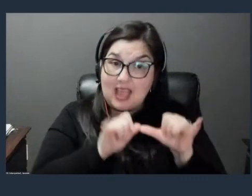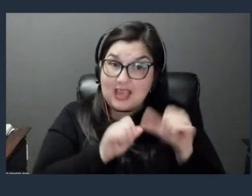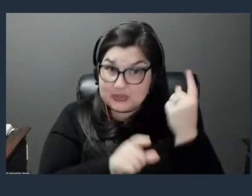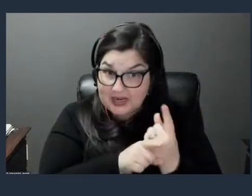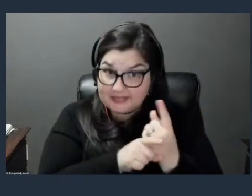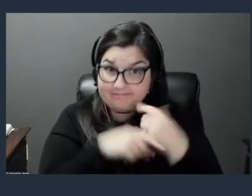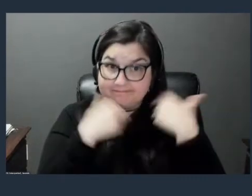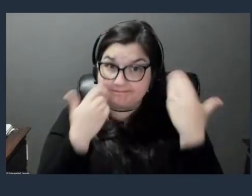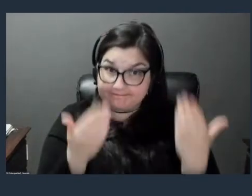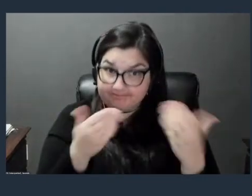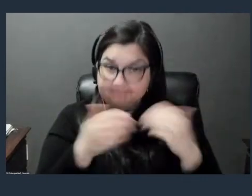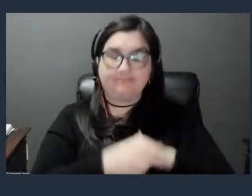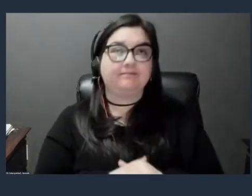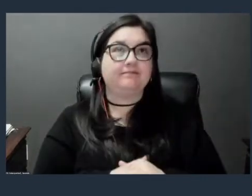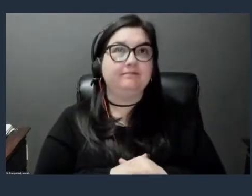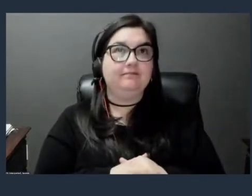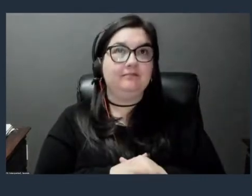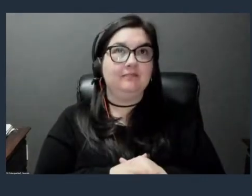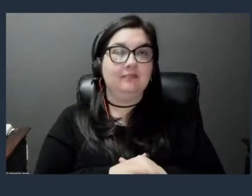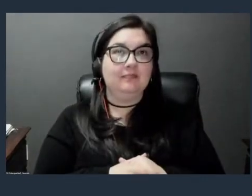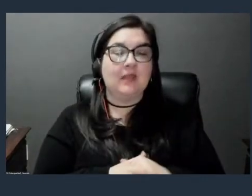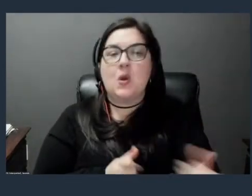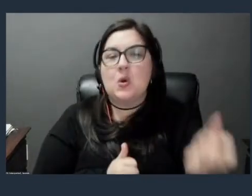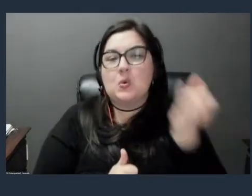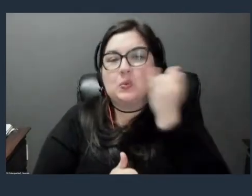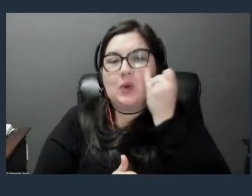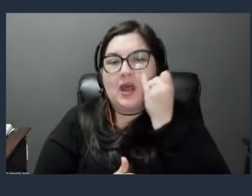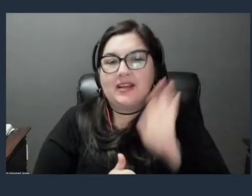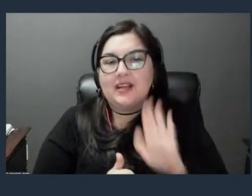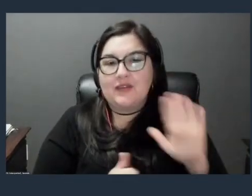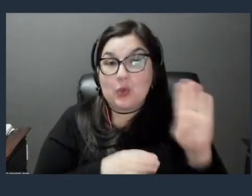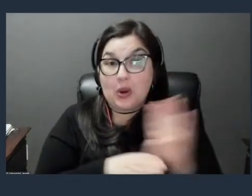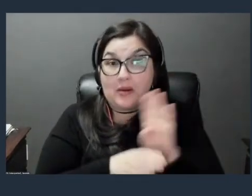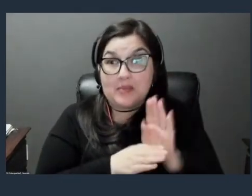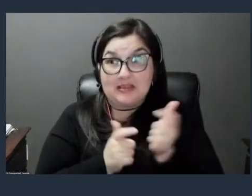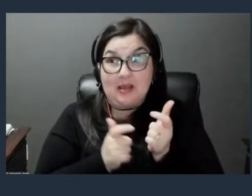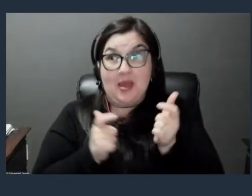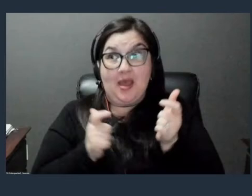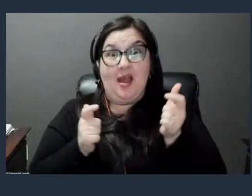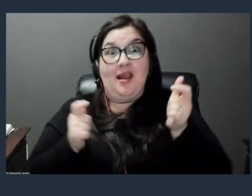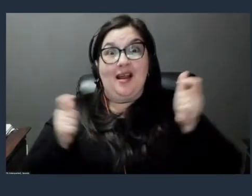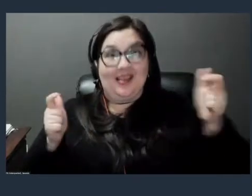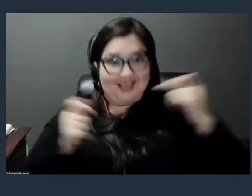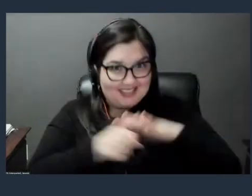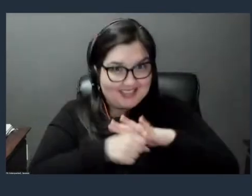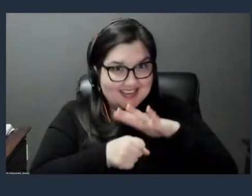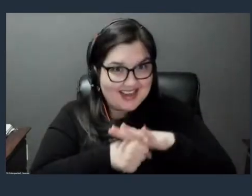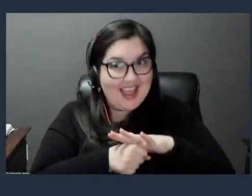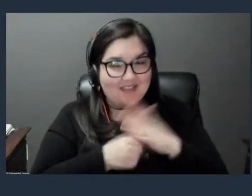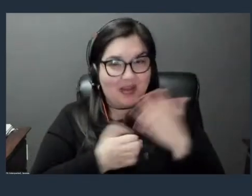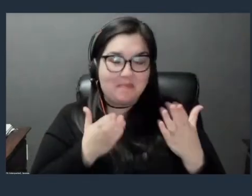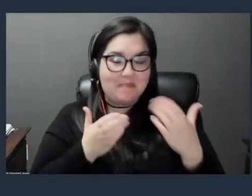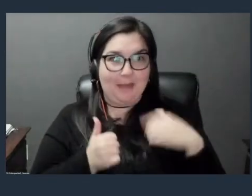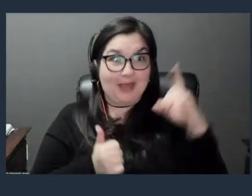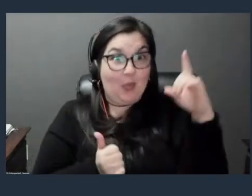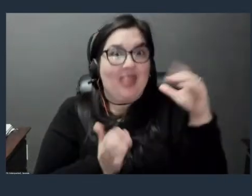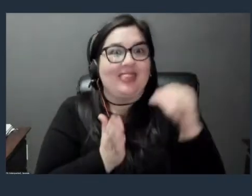Well, what if your organization is big enough that have maybe thousands of these identities